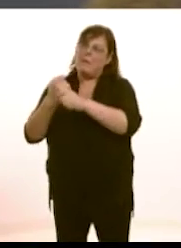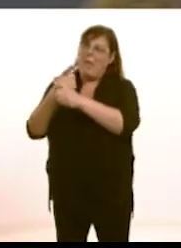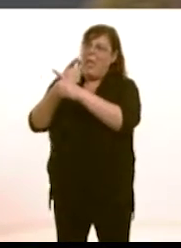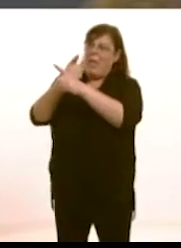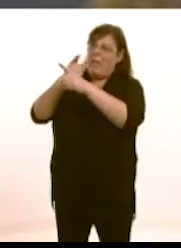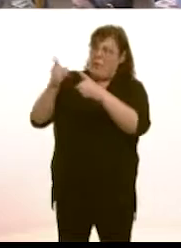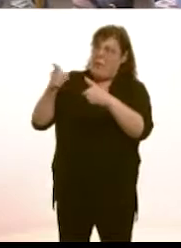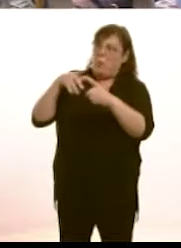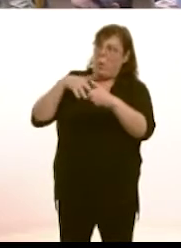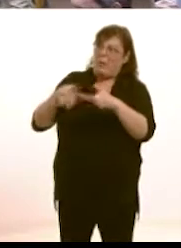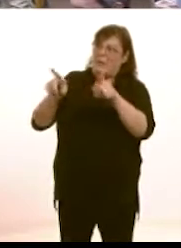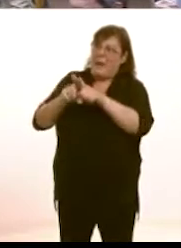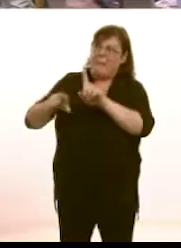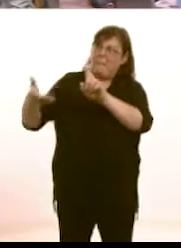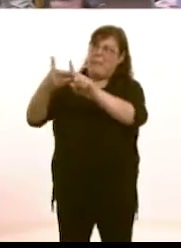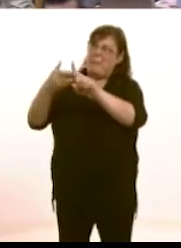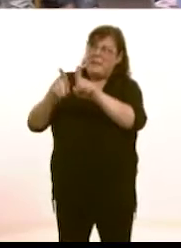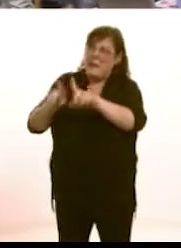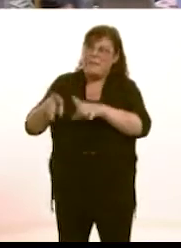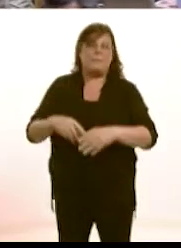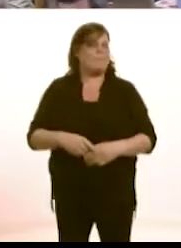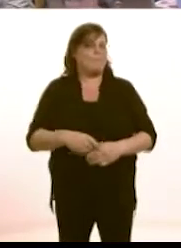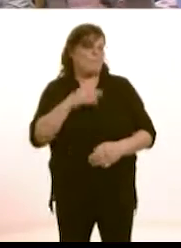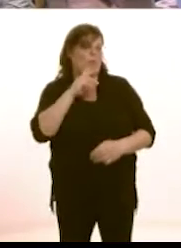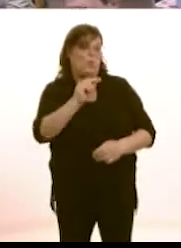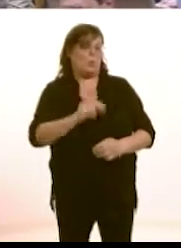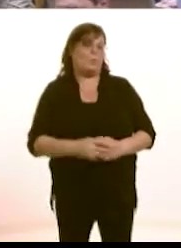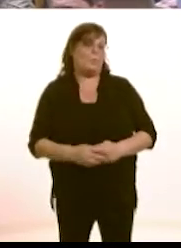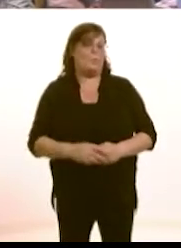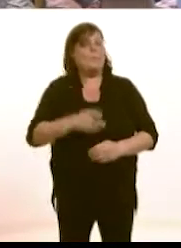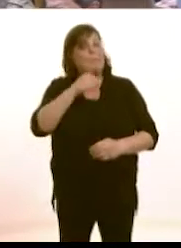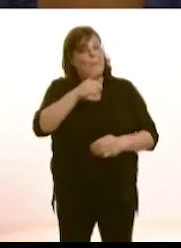Carwyn Jones: ëNoí is the answer to that, but I can say that the Minister has already